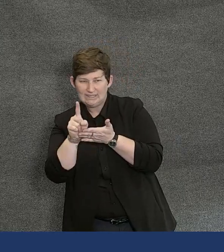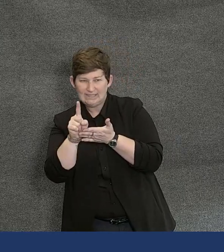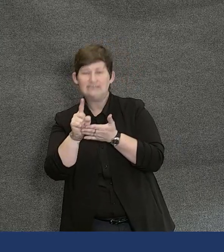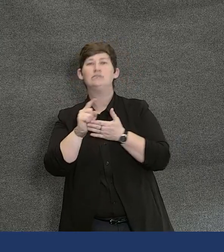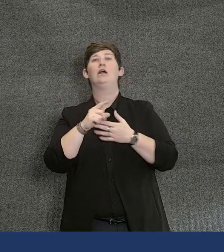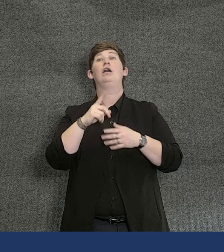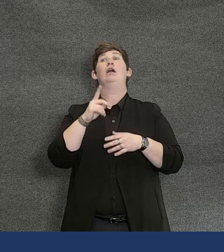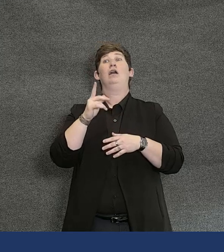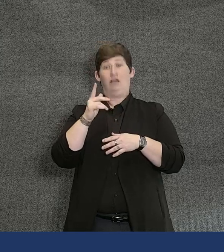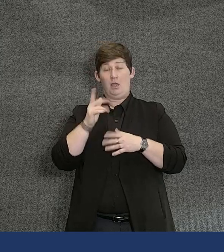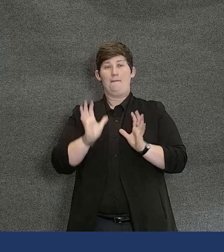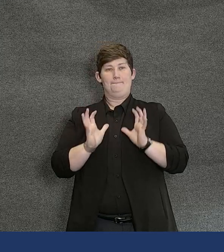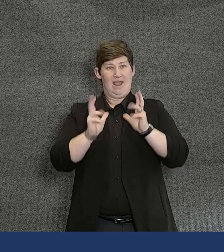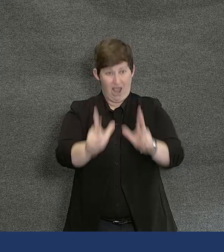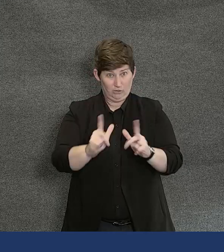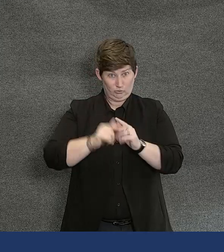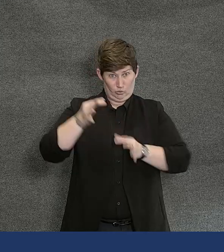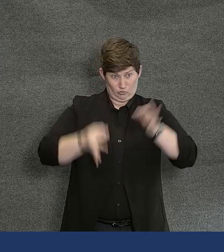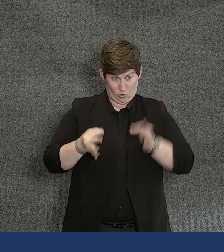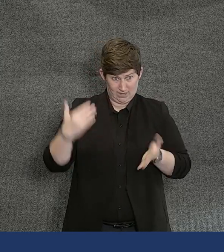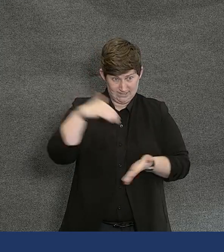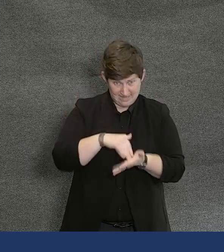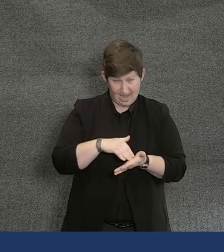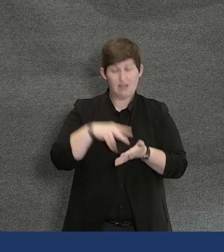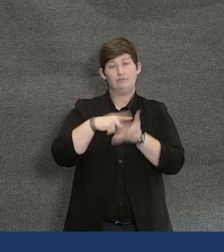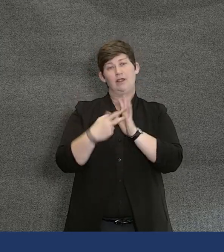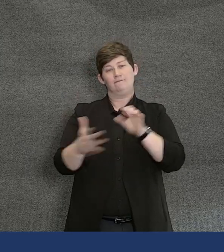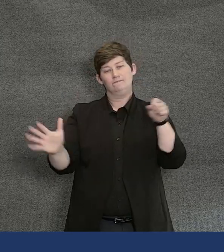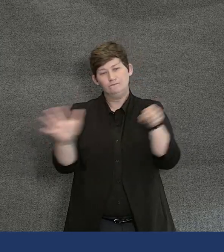has a bigger, fuller hearing to get more evidence in.